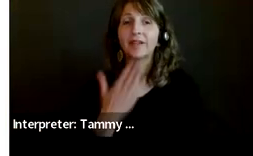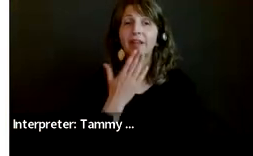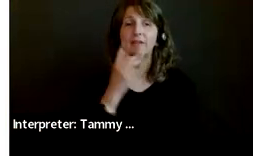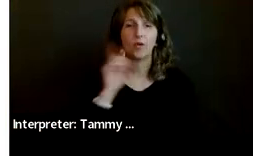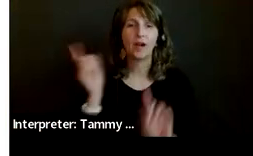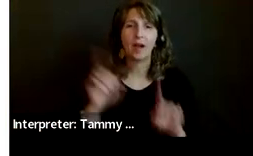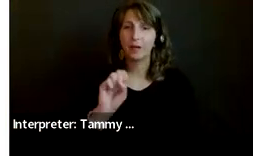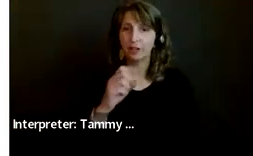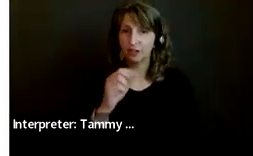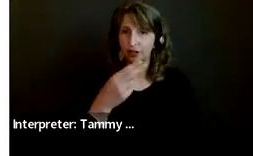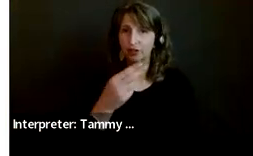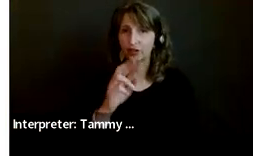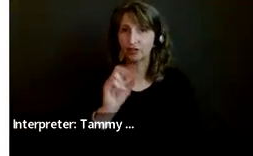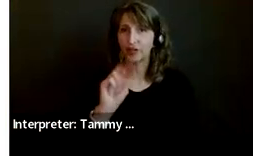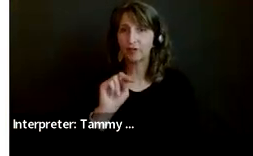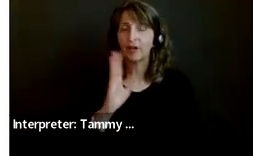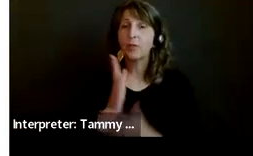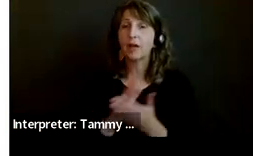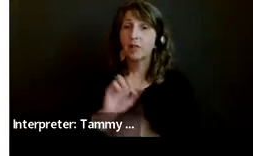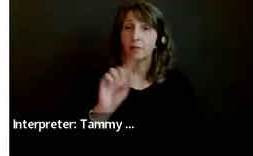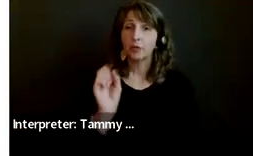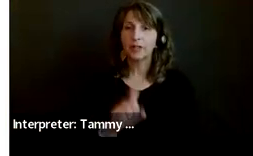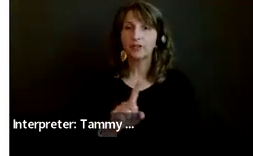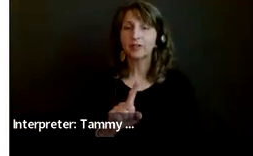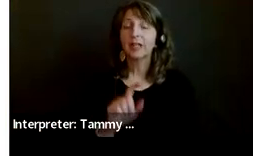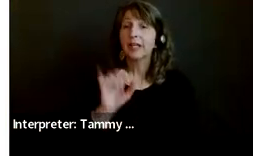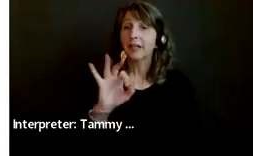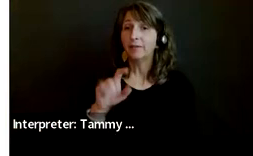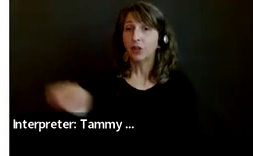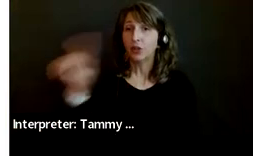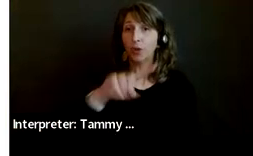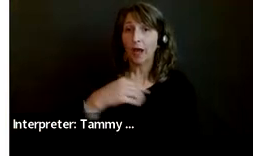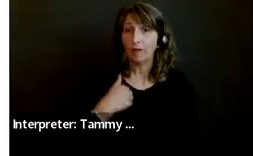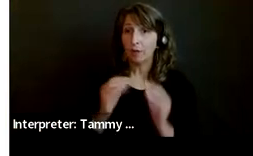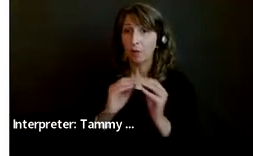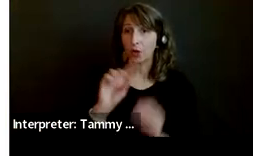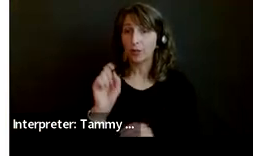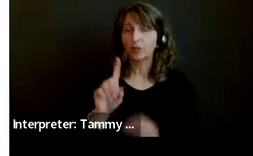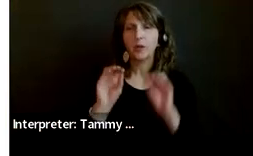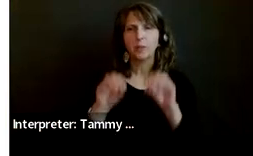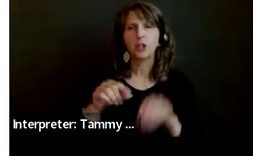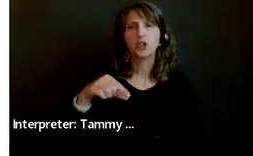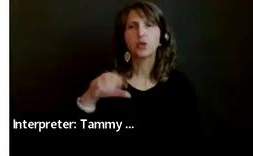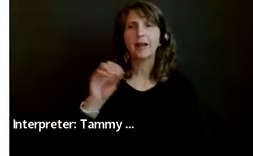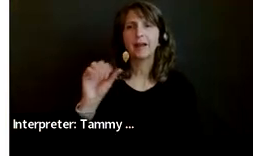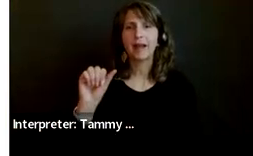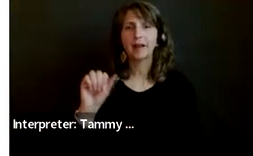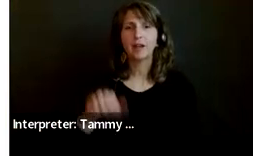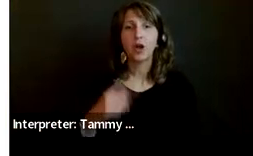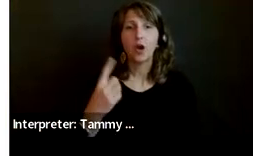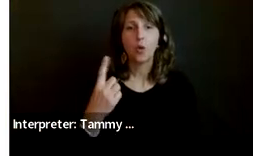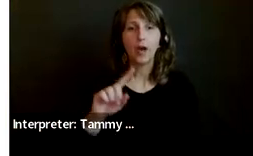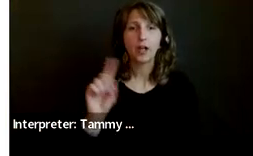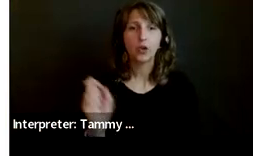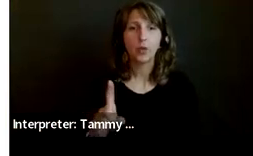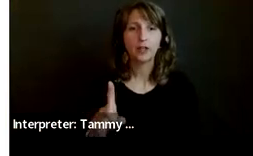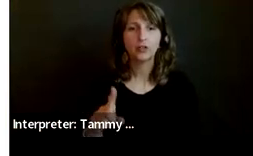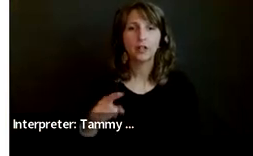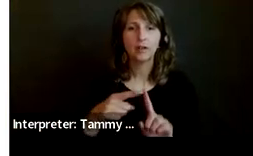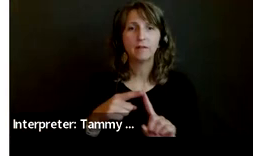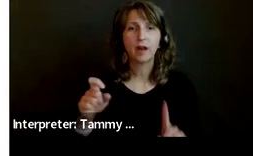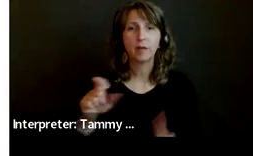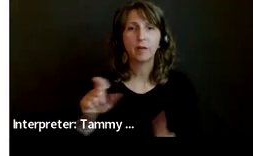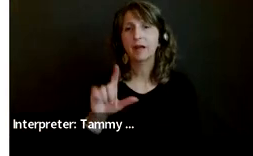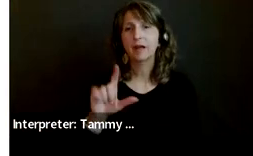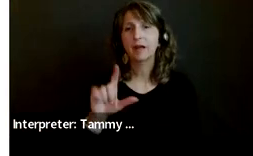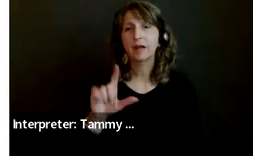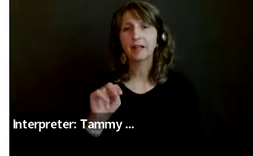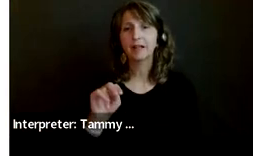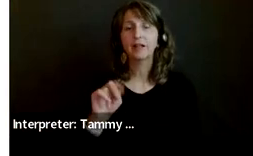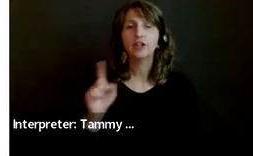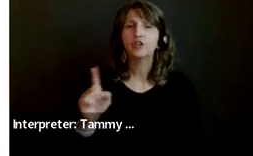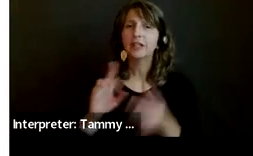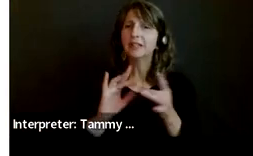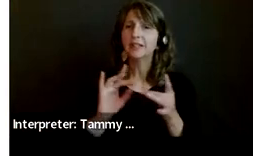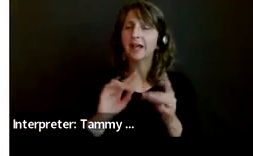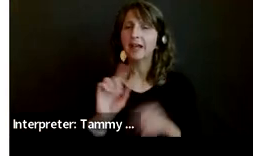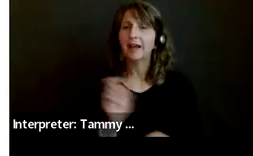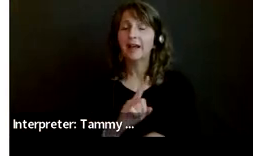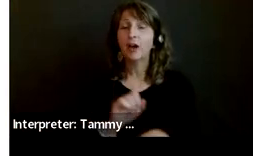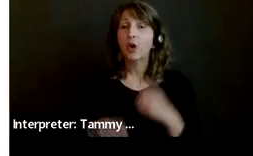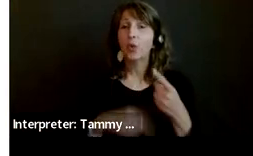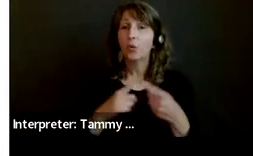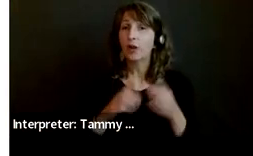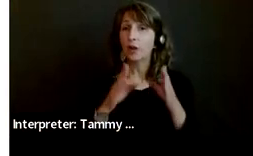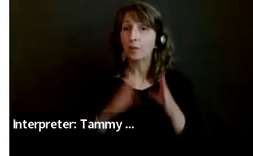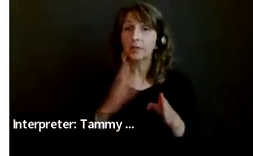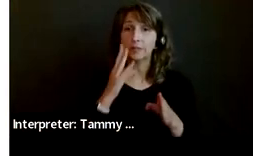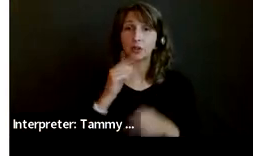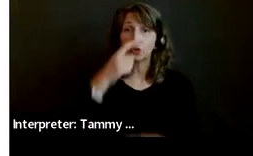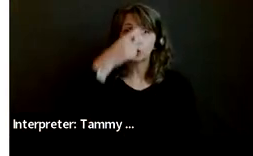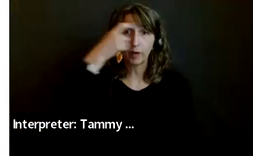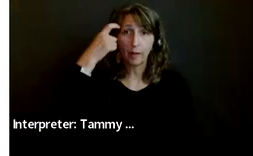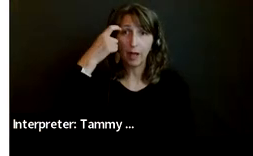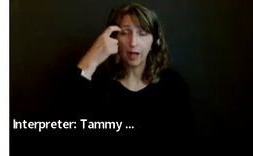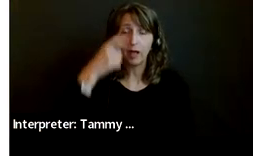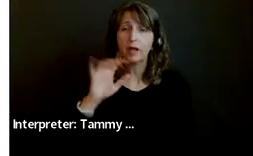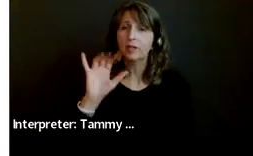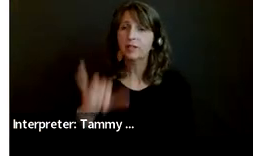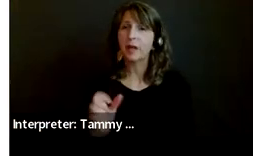Bring to your attention again if you have questions please put them in QA section one of them is from willian day John she asks when someone experiences trauma, does it make the brain more susceptible to experiences future events that are traumatic?